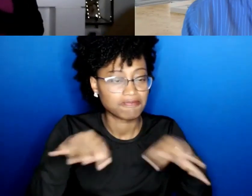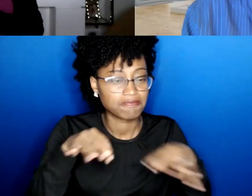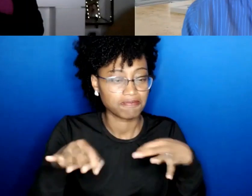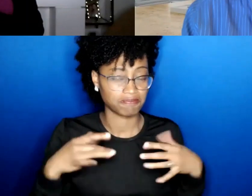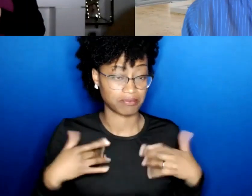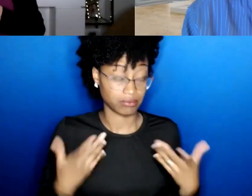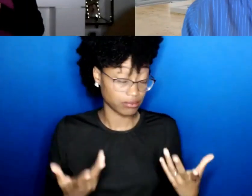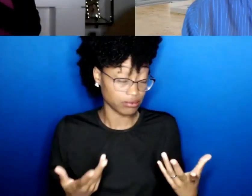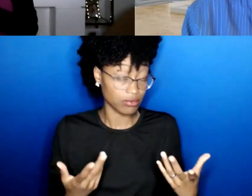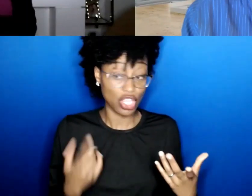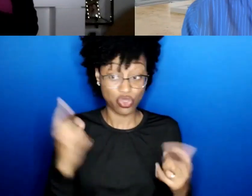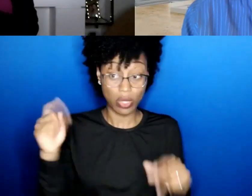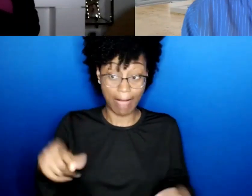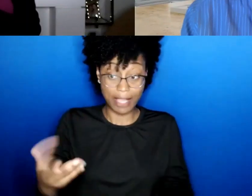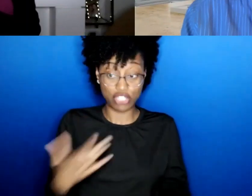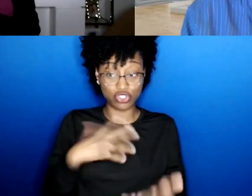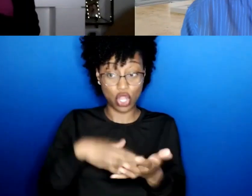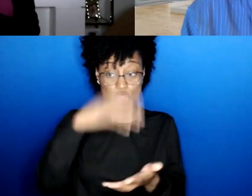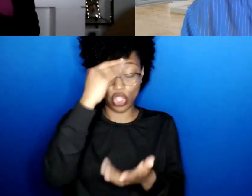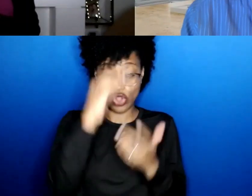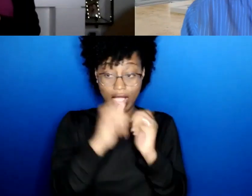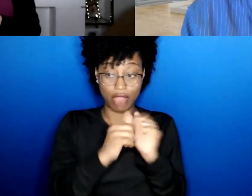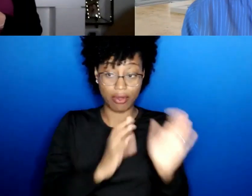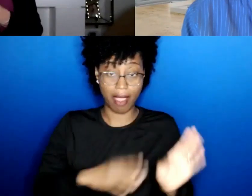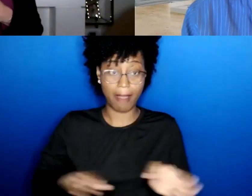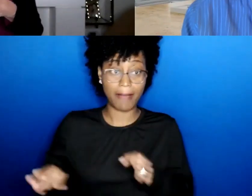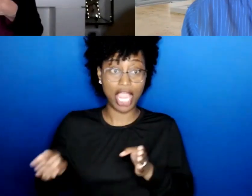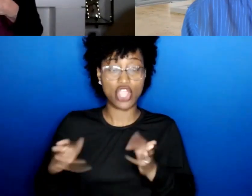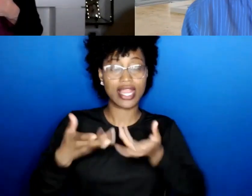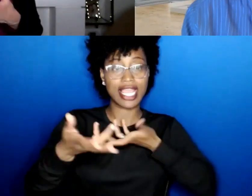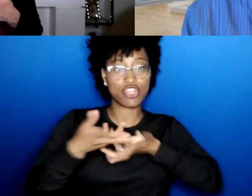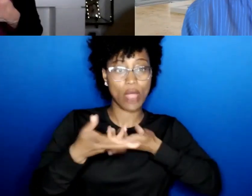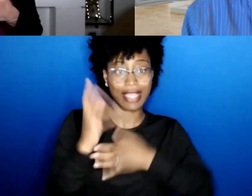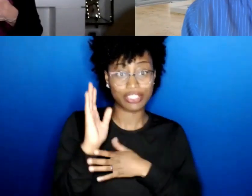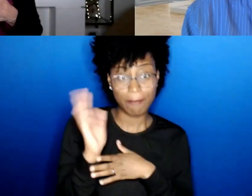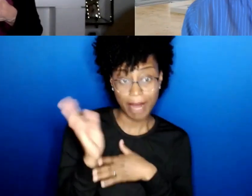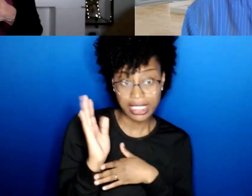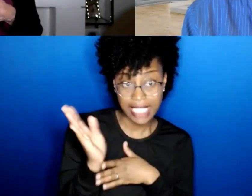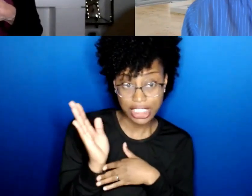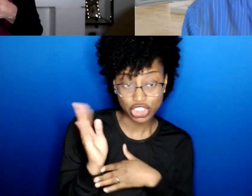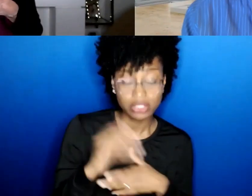the preparation of an interactive presentation. 06:25:02 I want to emphasize that it is an